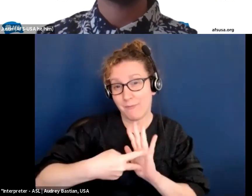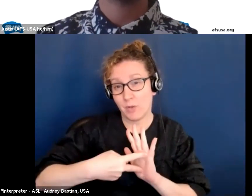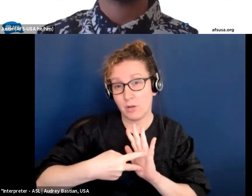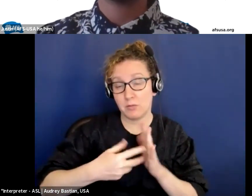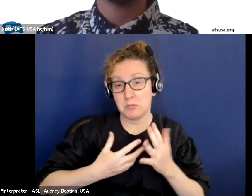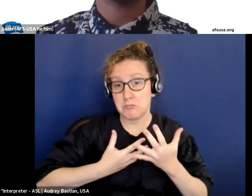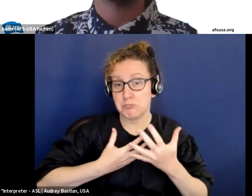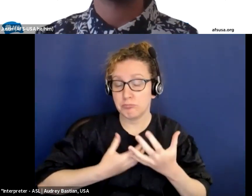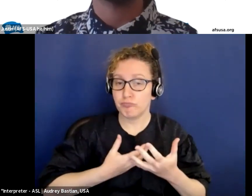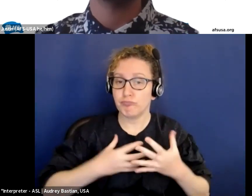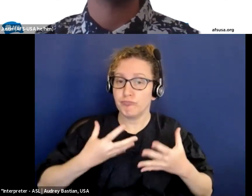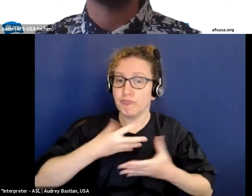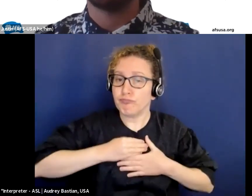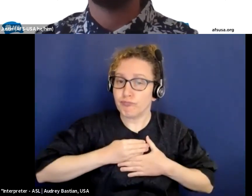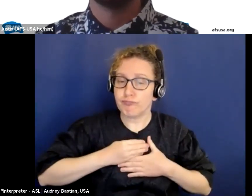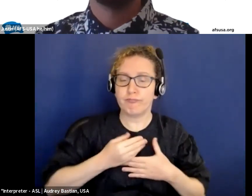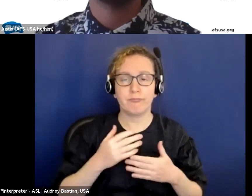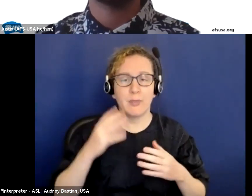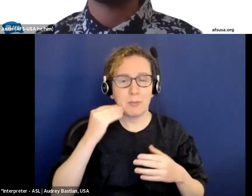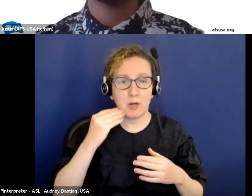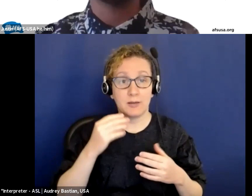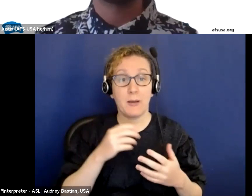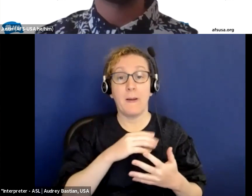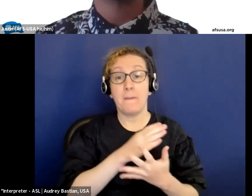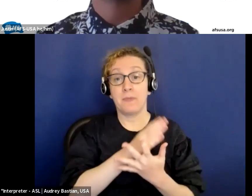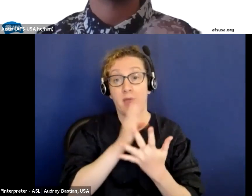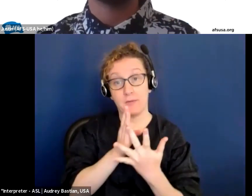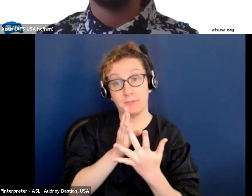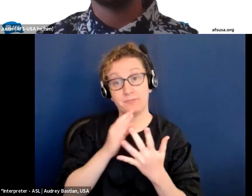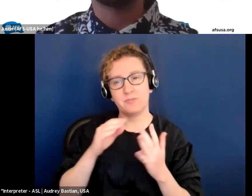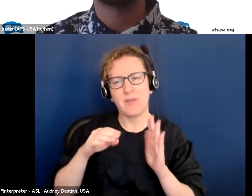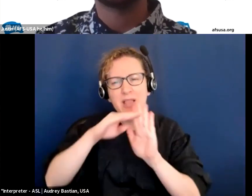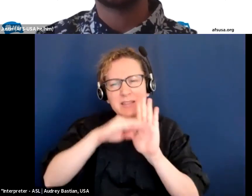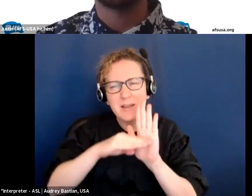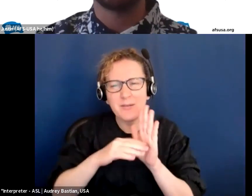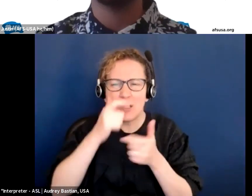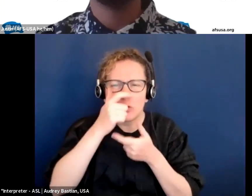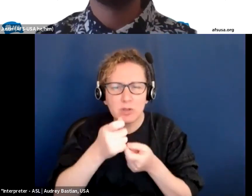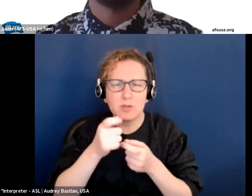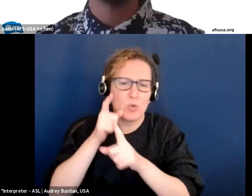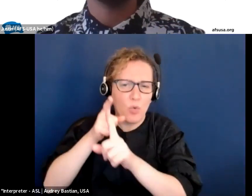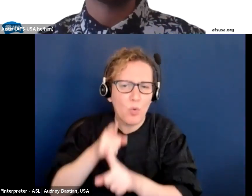From there, taking this list of looking at your interests as studying abroad and looking